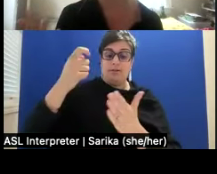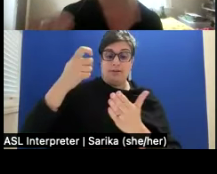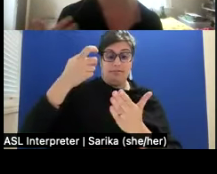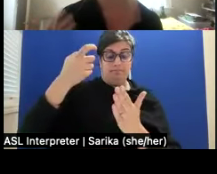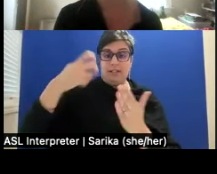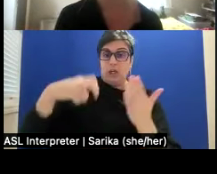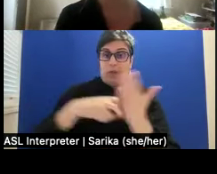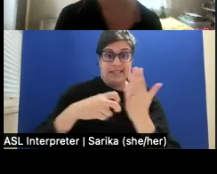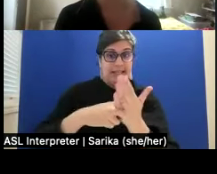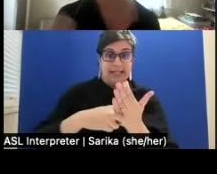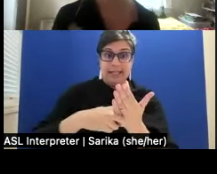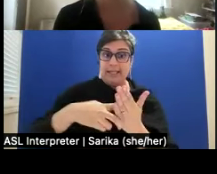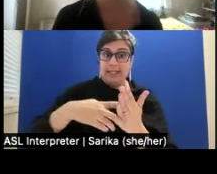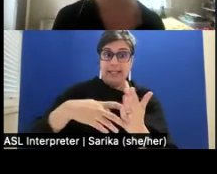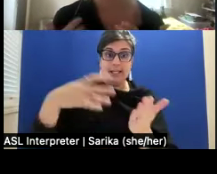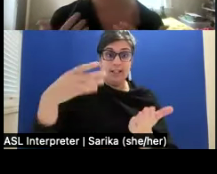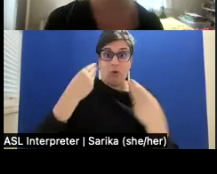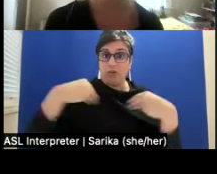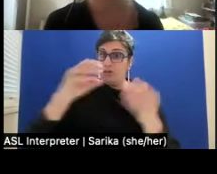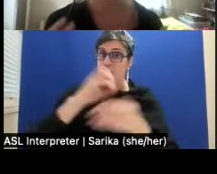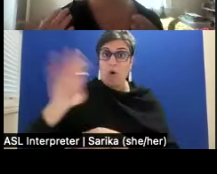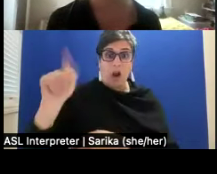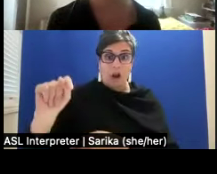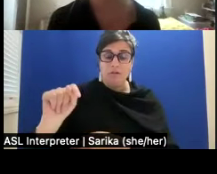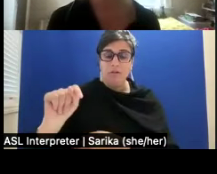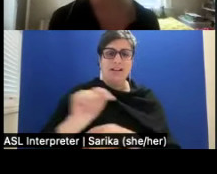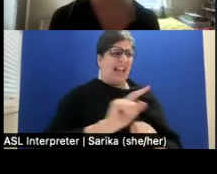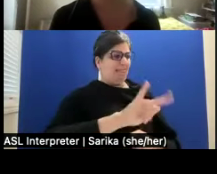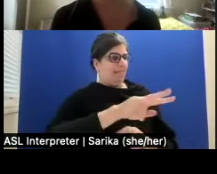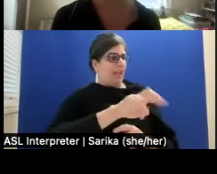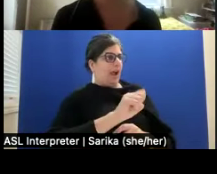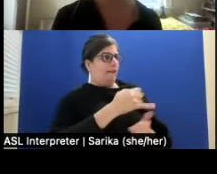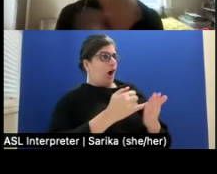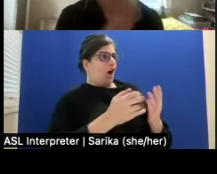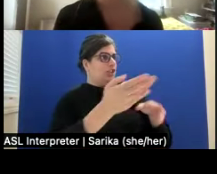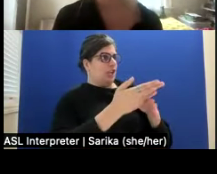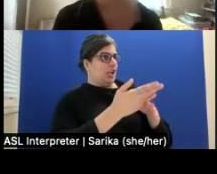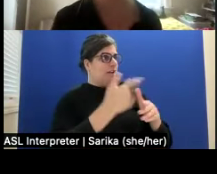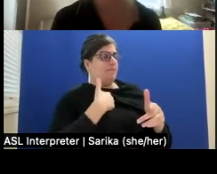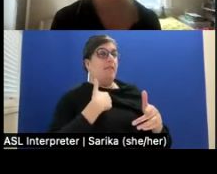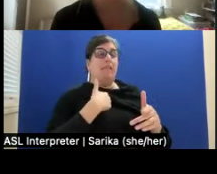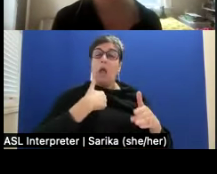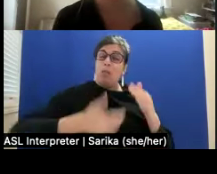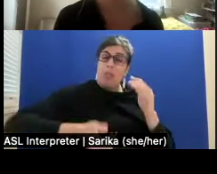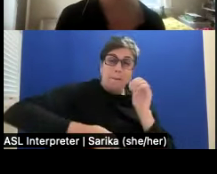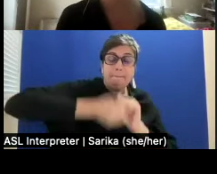New York Live Arts later shared with me that it had the most people that had never attended a performance.